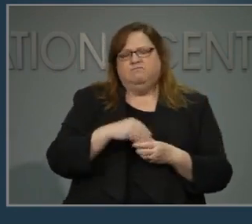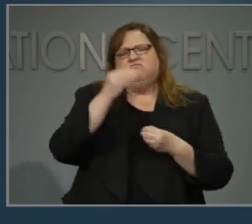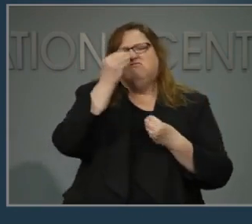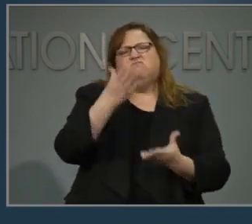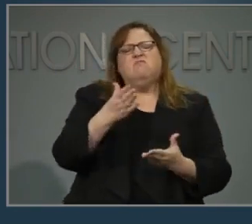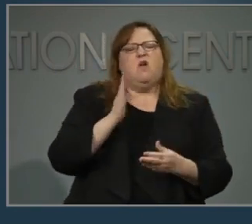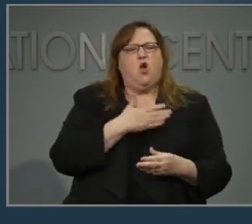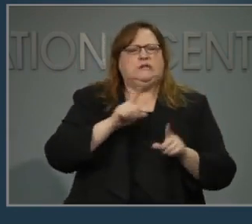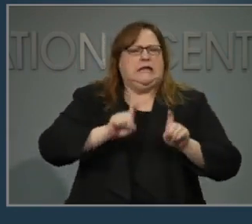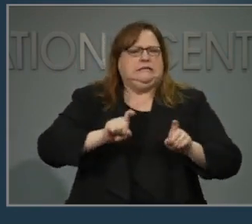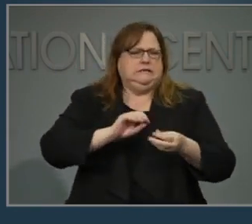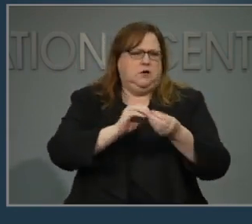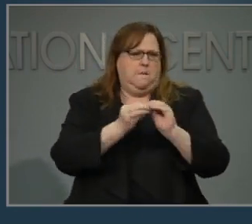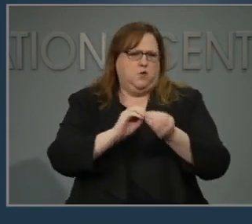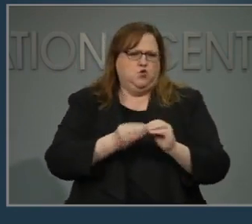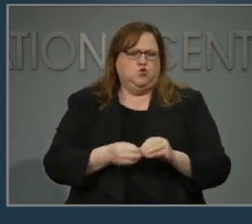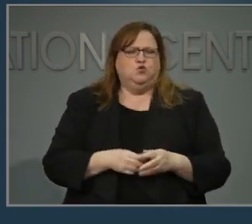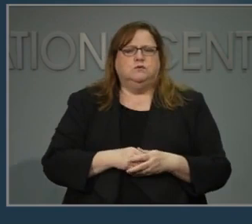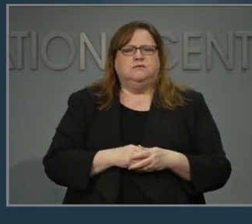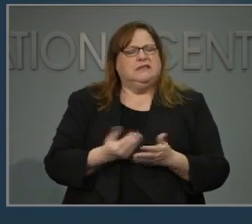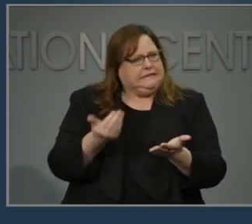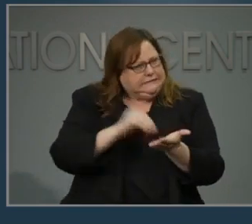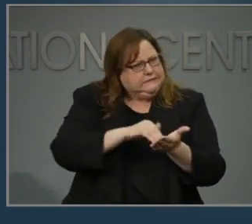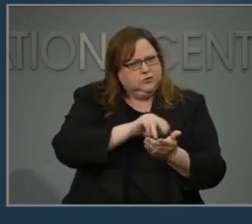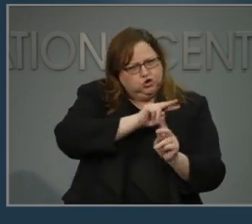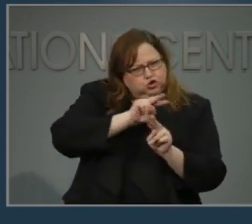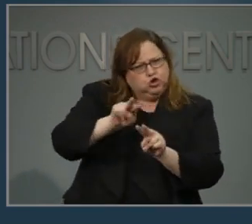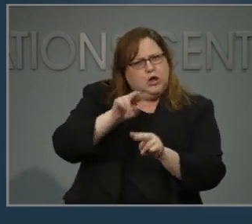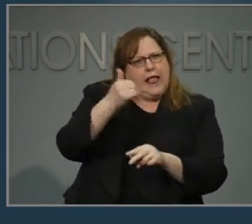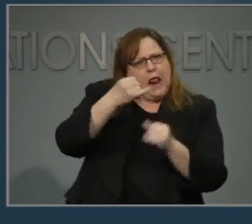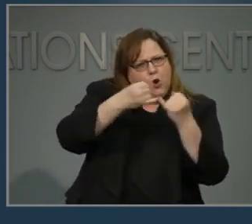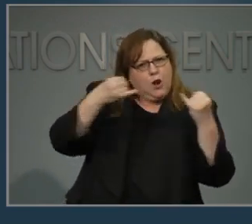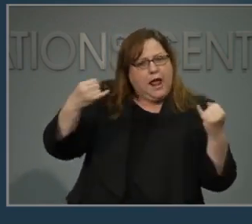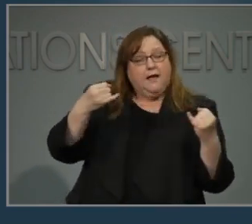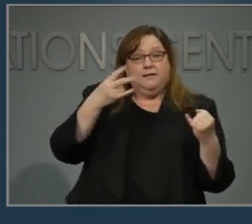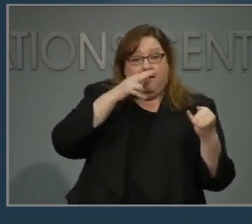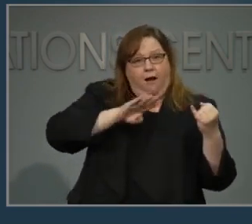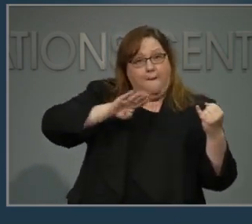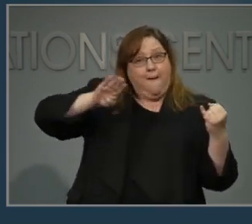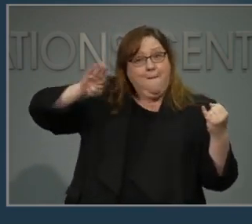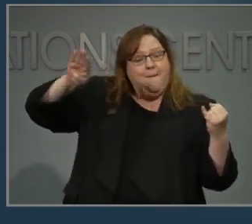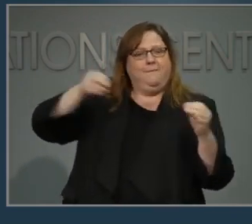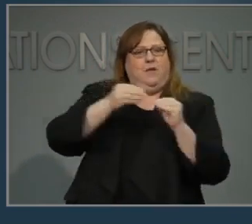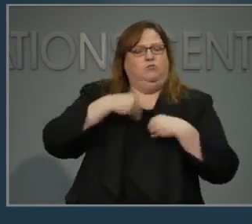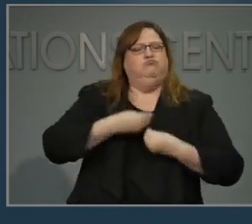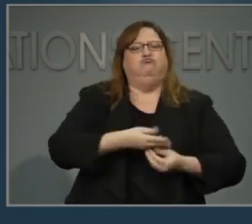STABLE ON HOSPITALIZATIONS. FINALLY, A BONUS GRAPH PROVIDING AN UPDATE ON WHERE WE ARE IN TESTING.